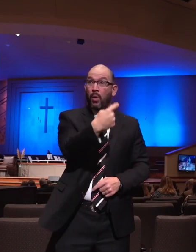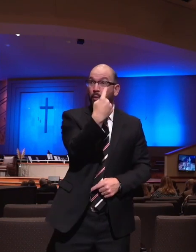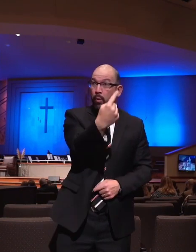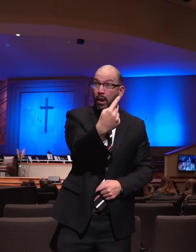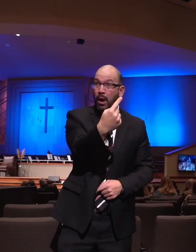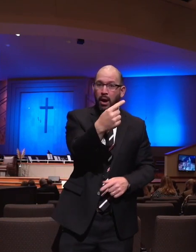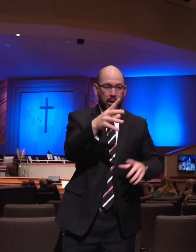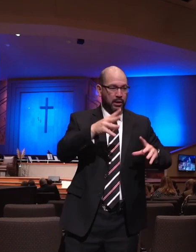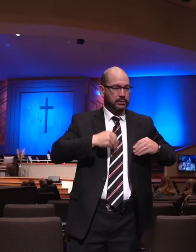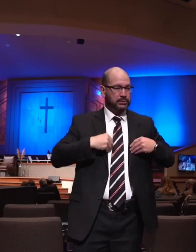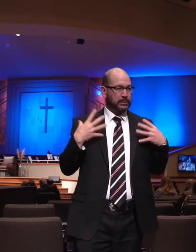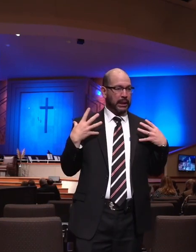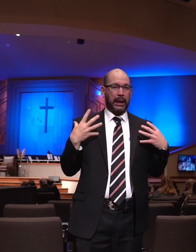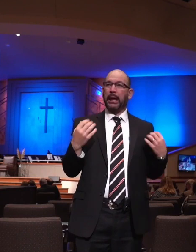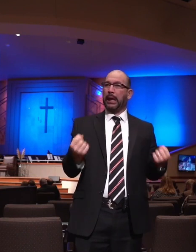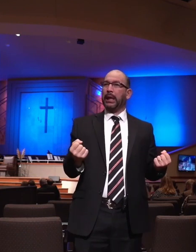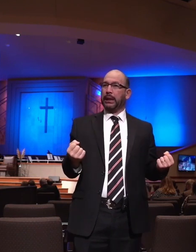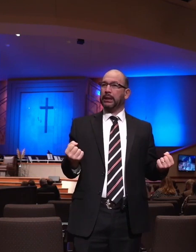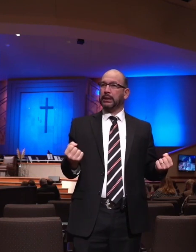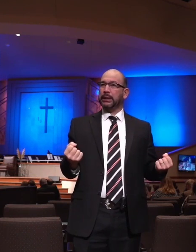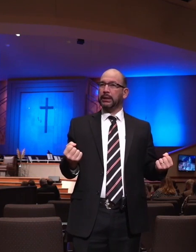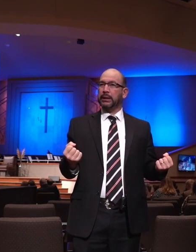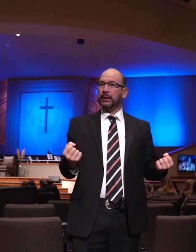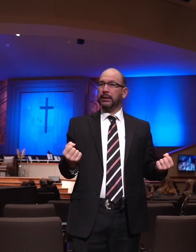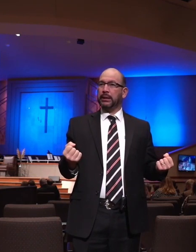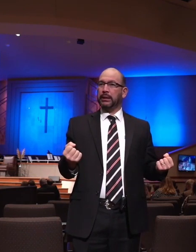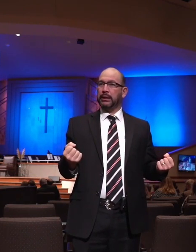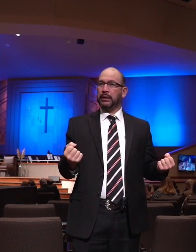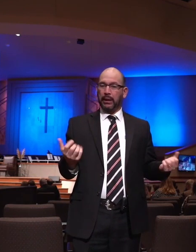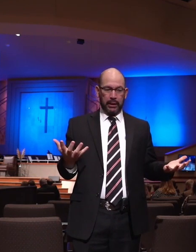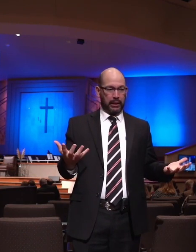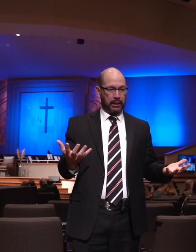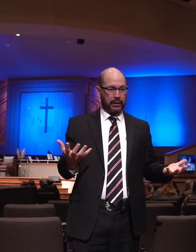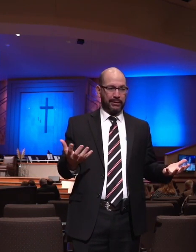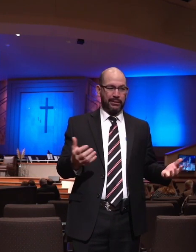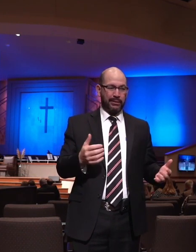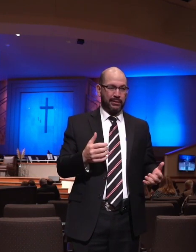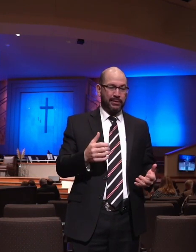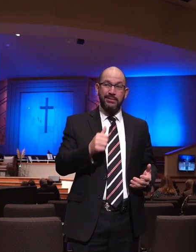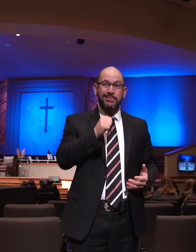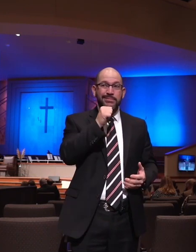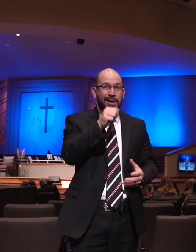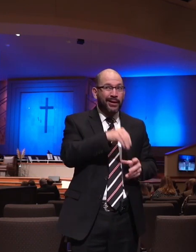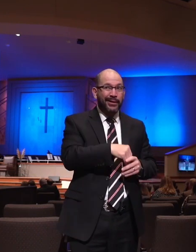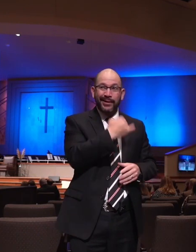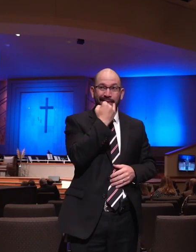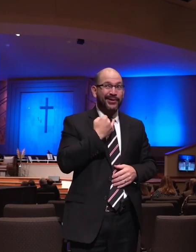Elijah's time that is healed and he's not even an Israelite he's a